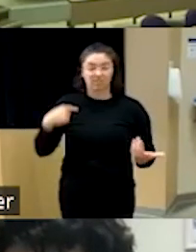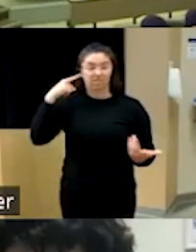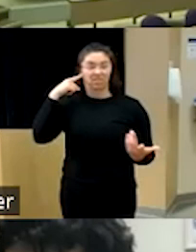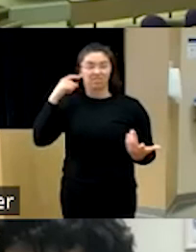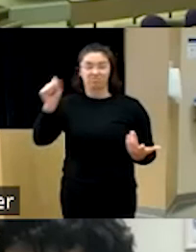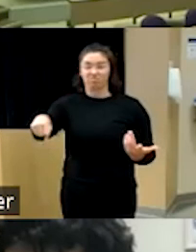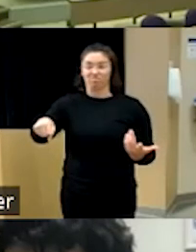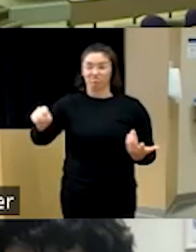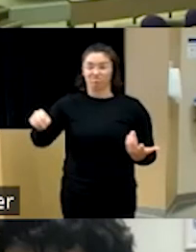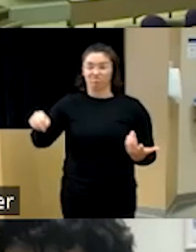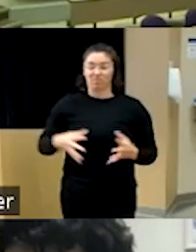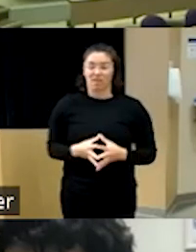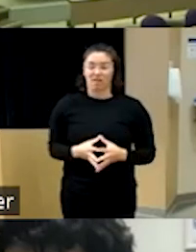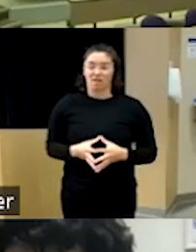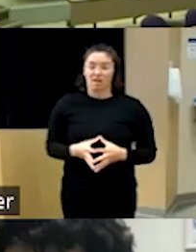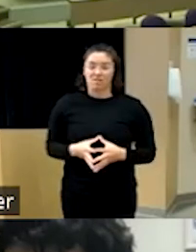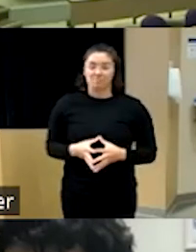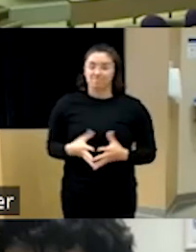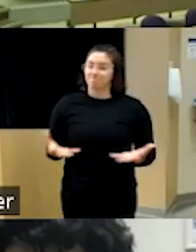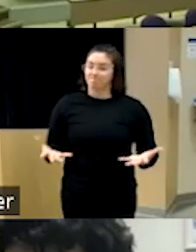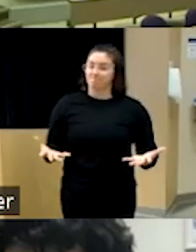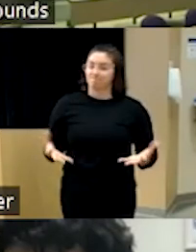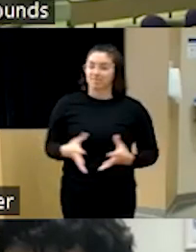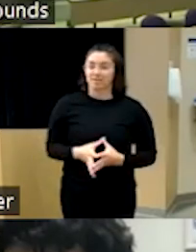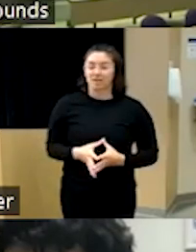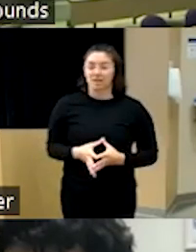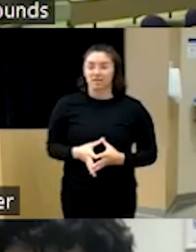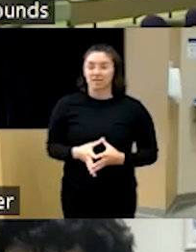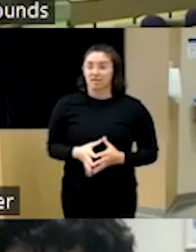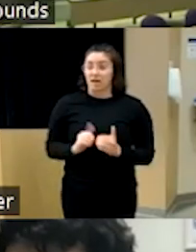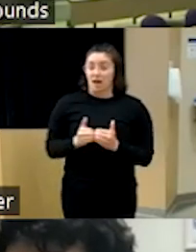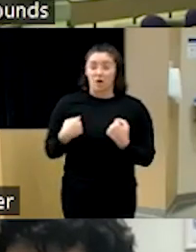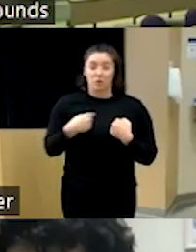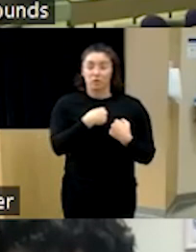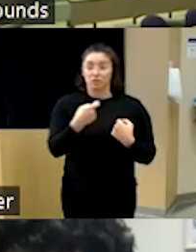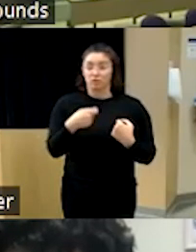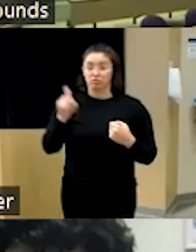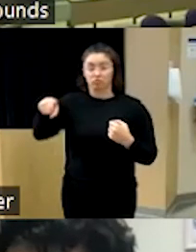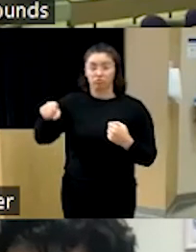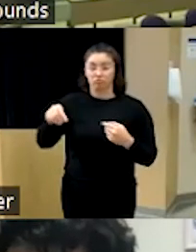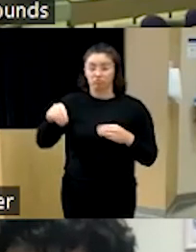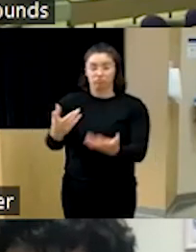it's it's it's it's the way how how we should treat these patients I was trying to think